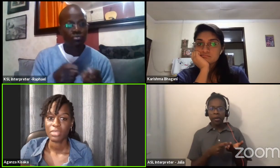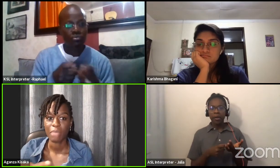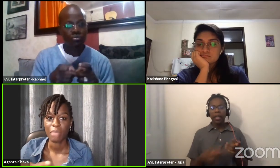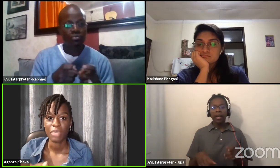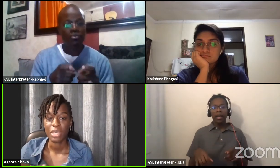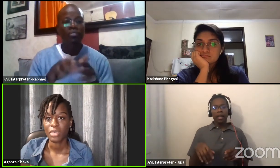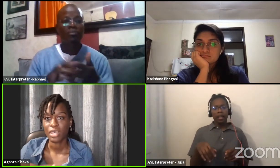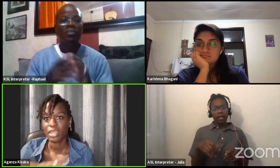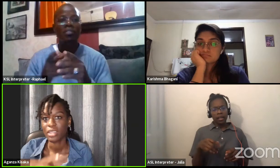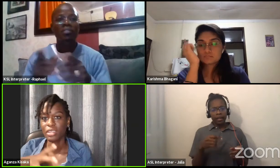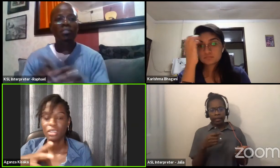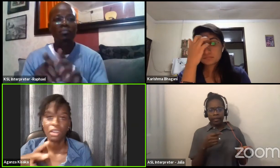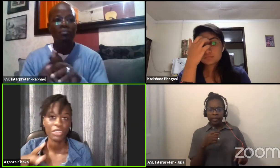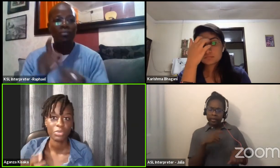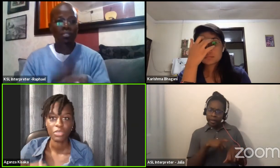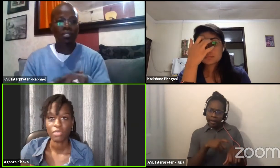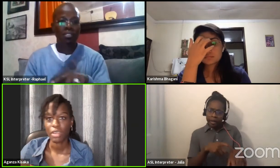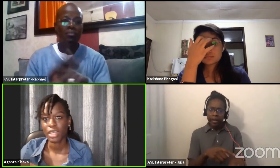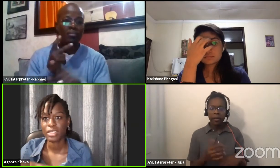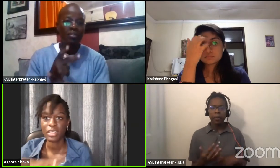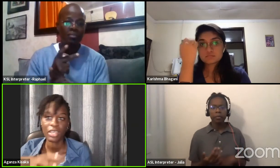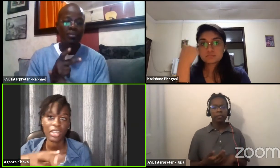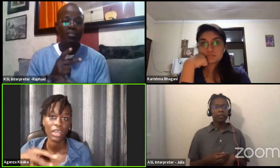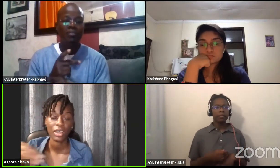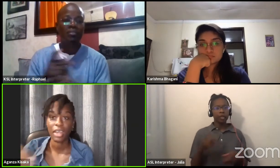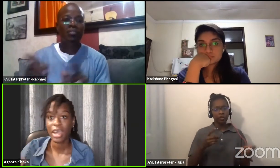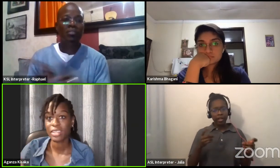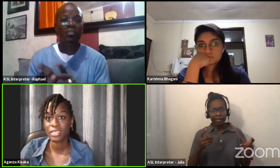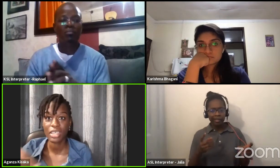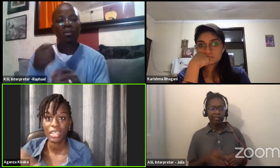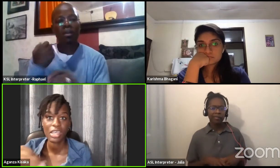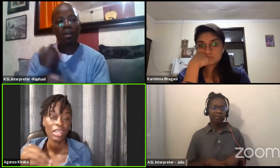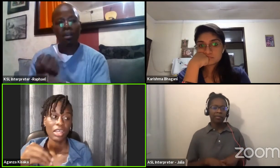timekeeping, the hardships, so directing, casting,